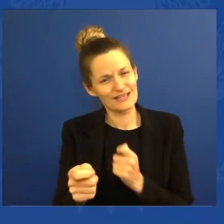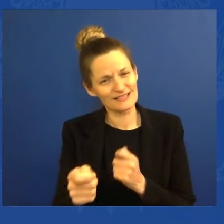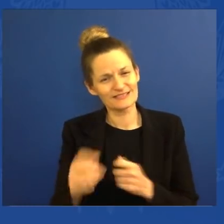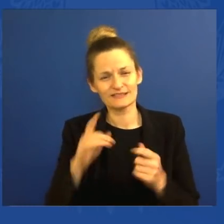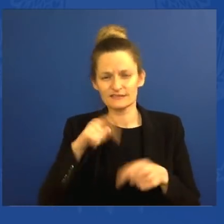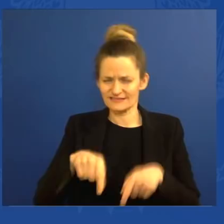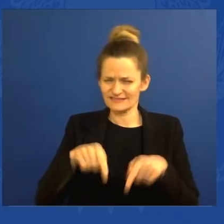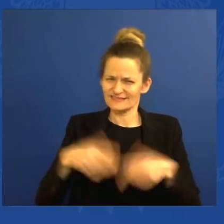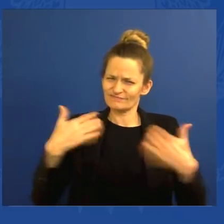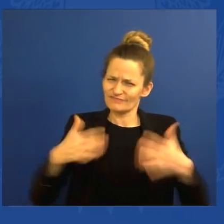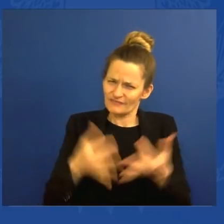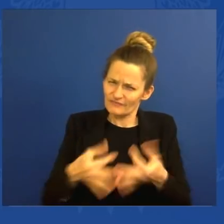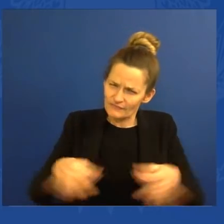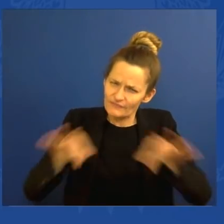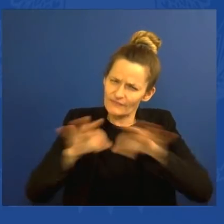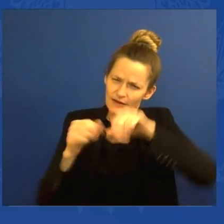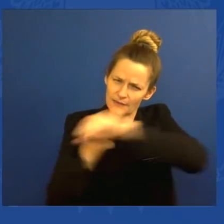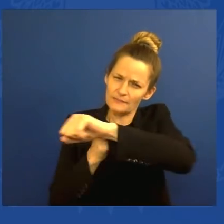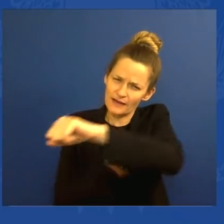politically, economically, technologically.